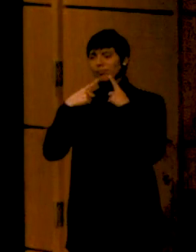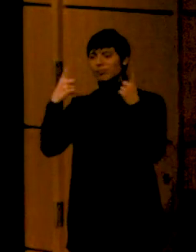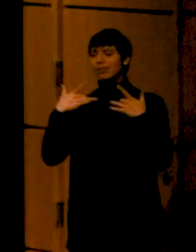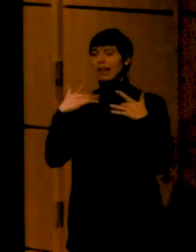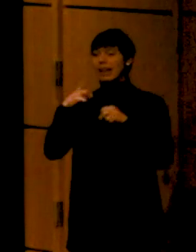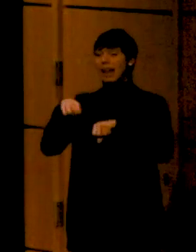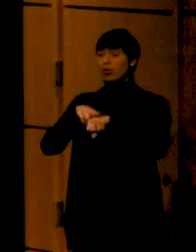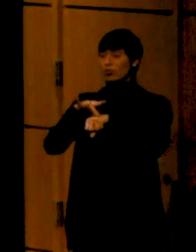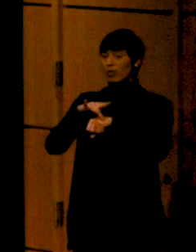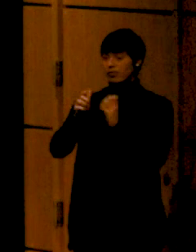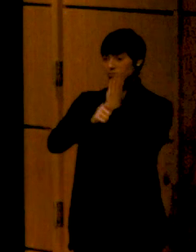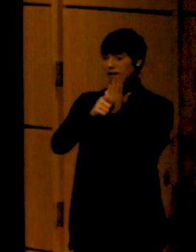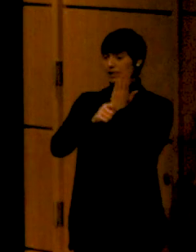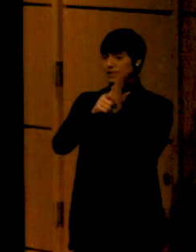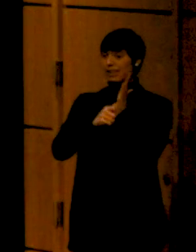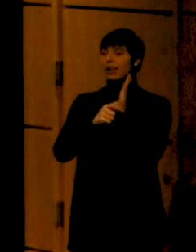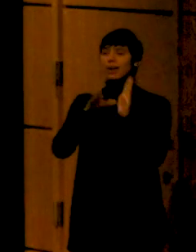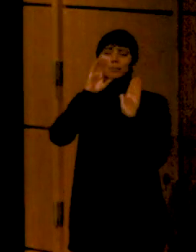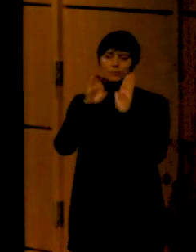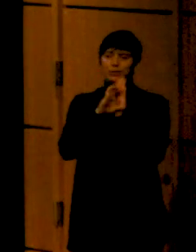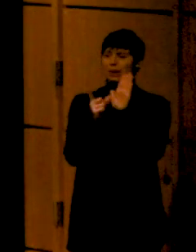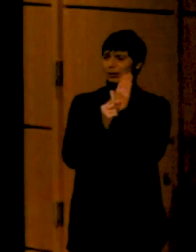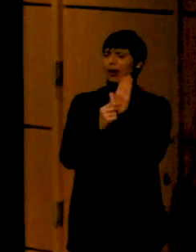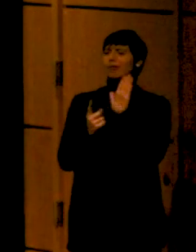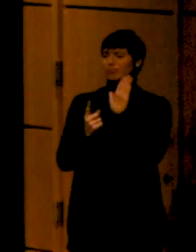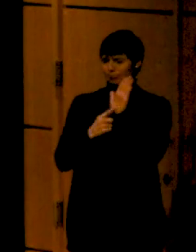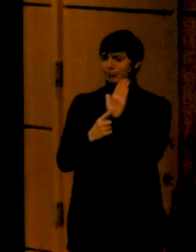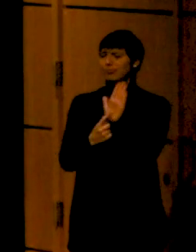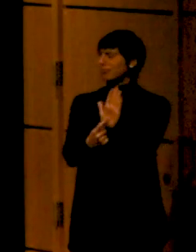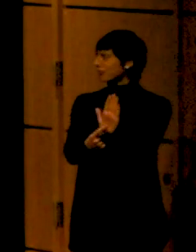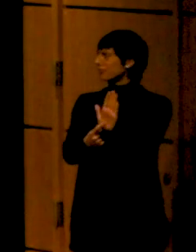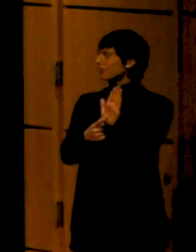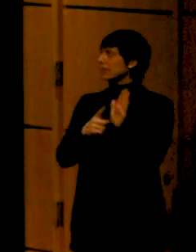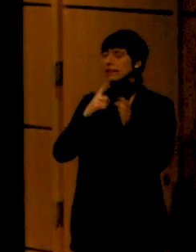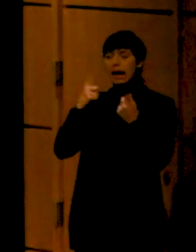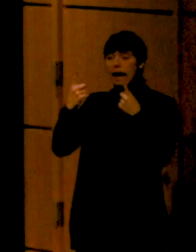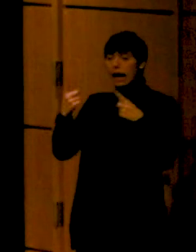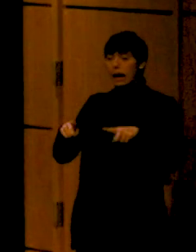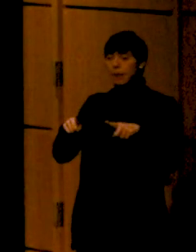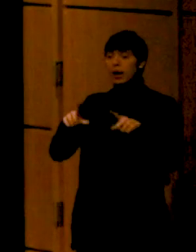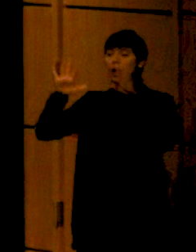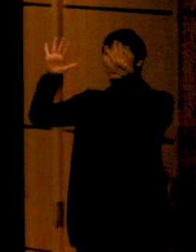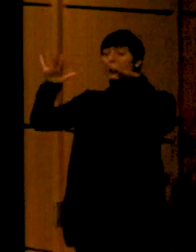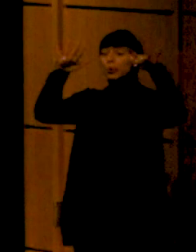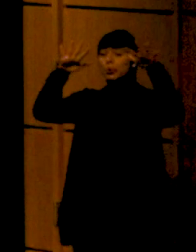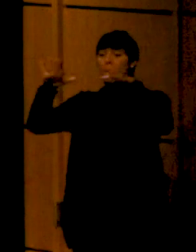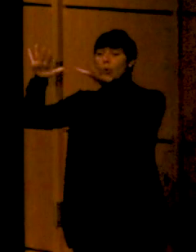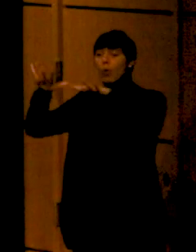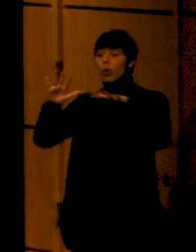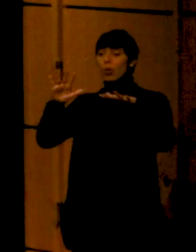And they happened to visit just after a snowfall dusted the logs on Spirit Lake.